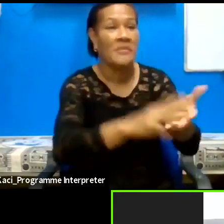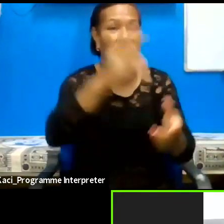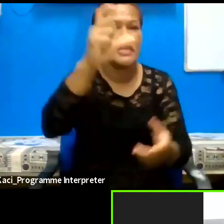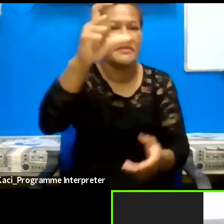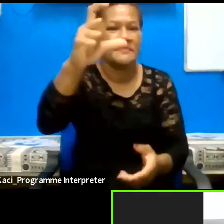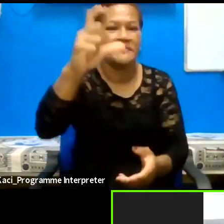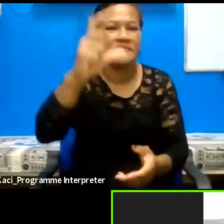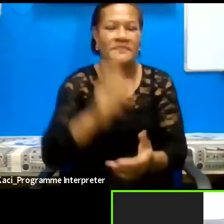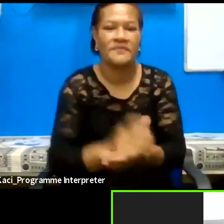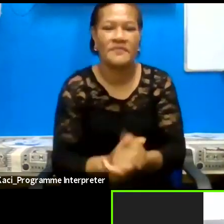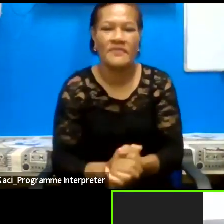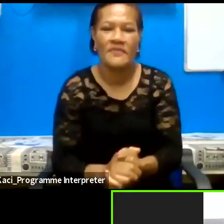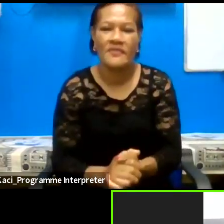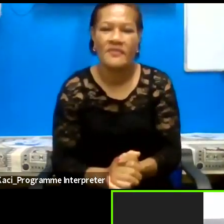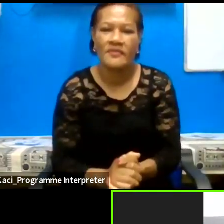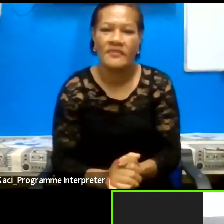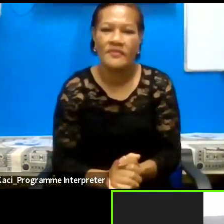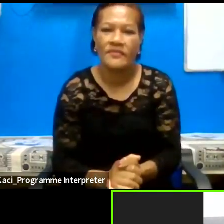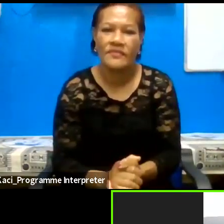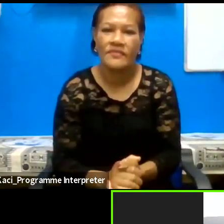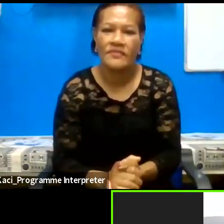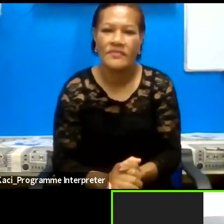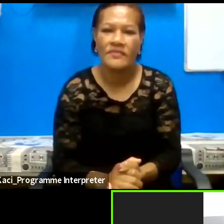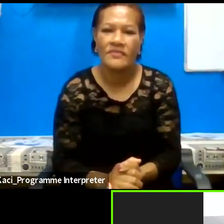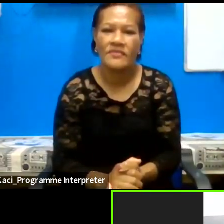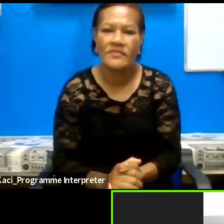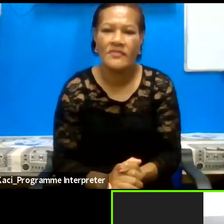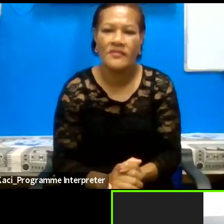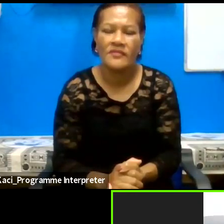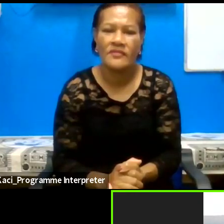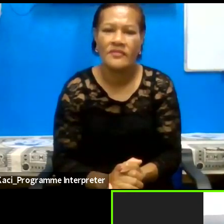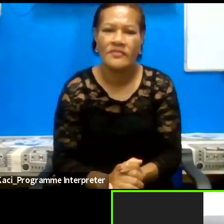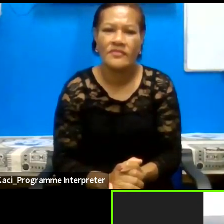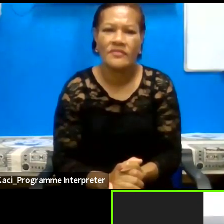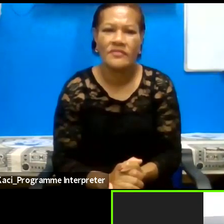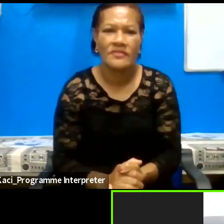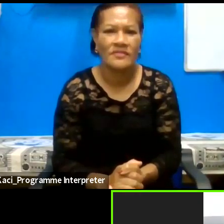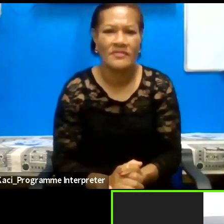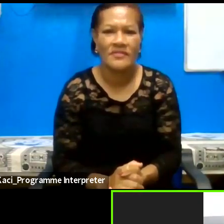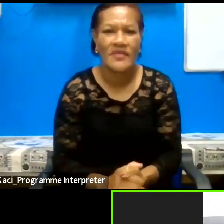I am not a stranger to the dark.